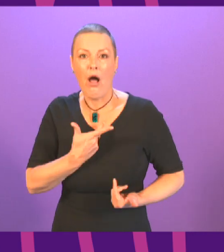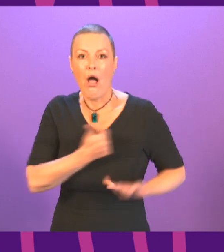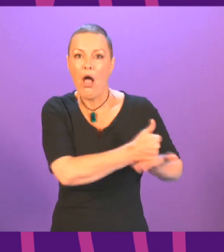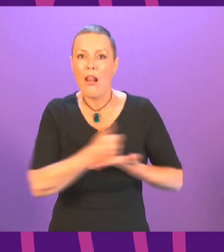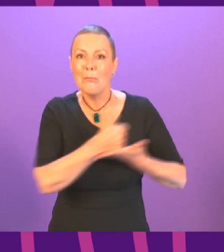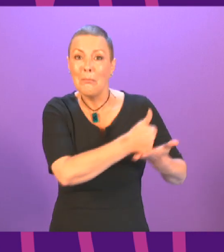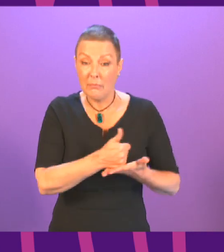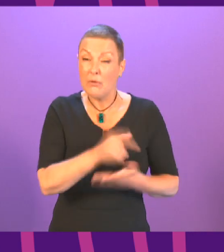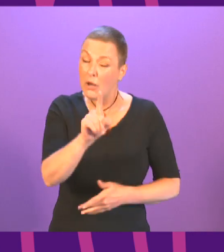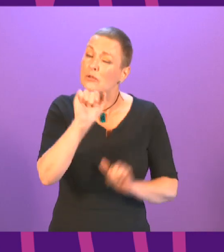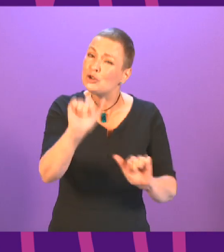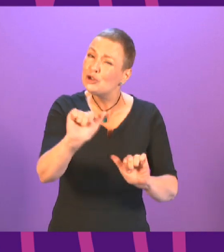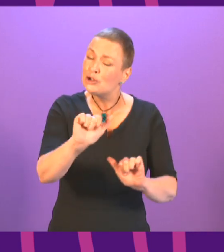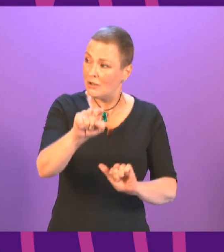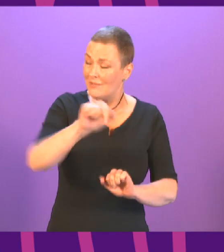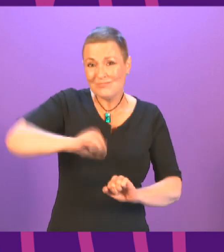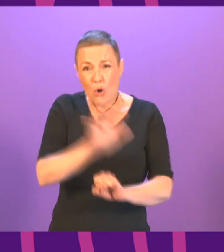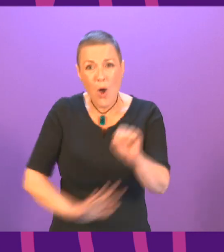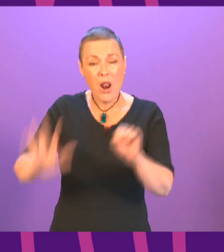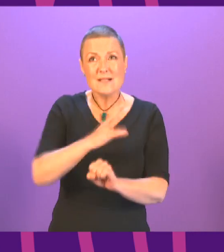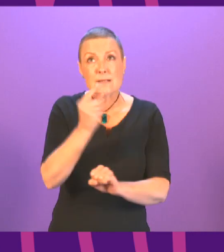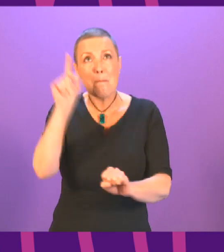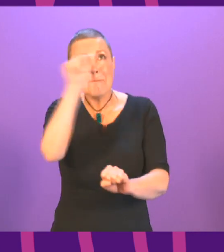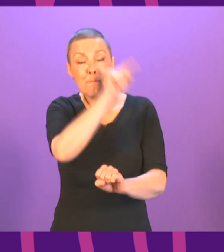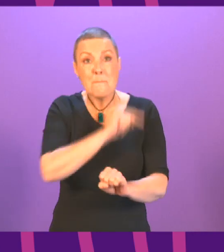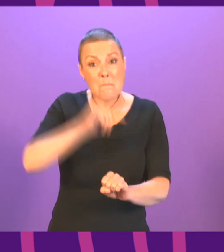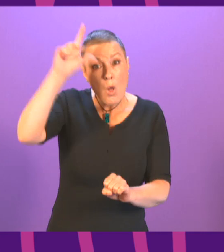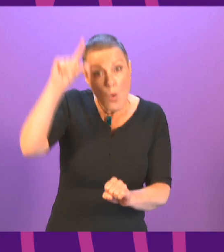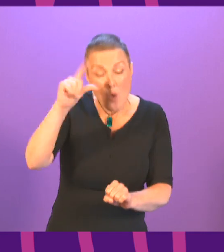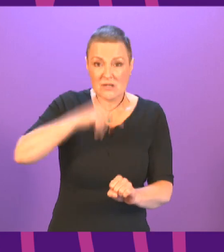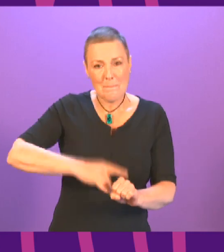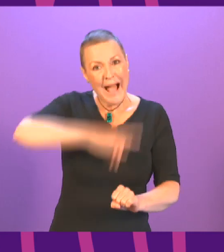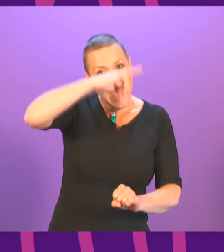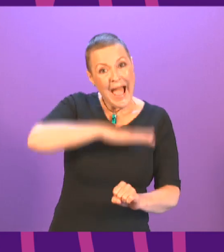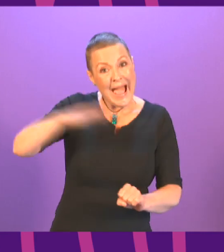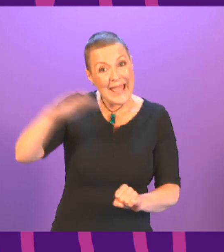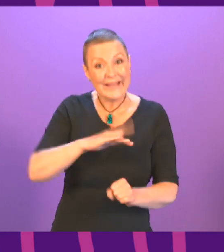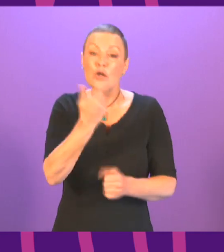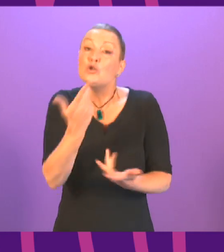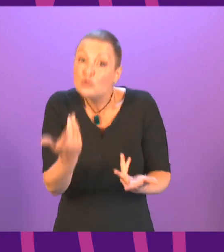which some parts of the country have a relatively higher prevalence of Covid than others, those